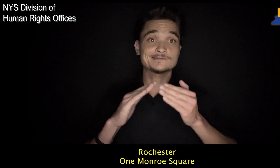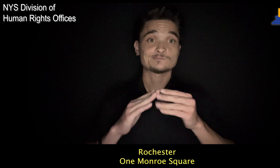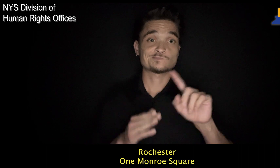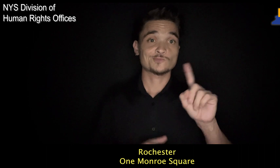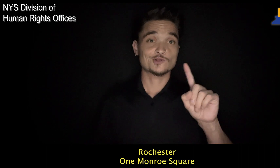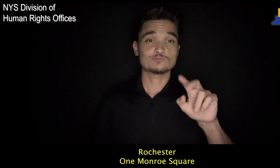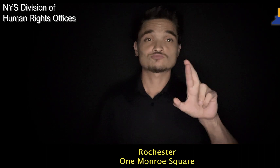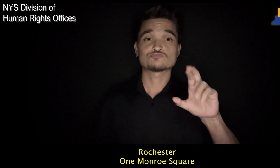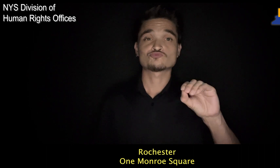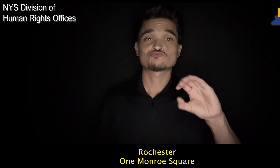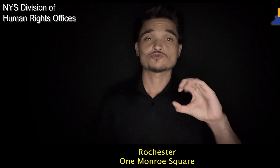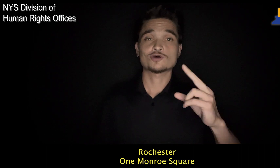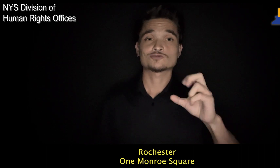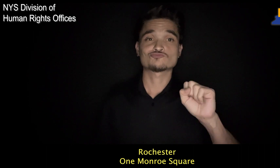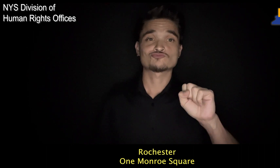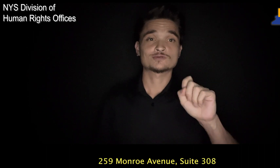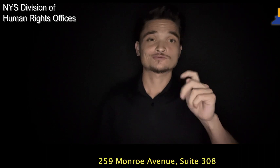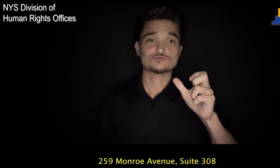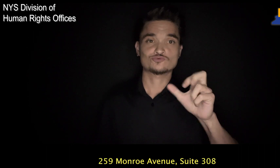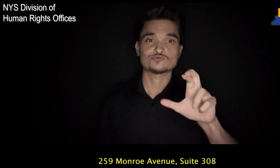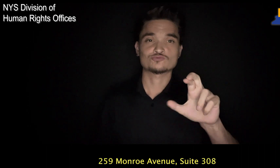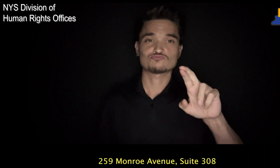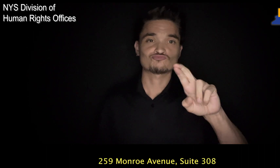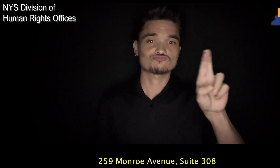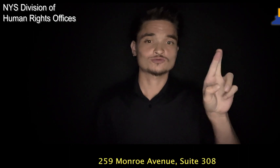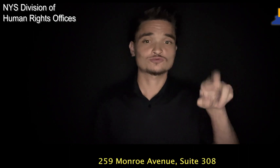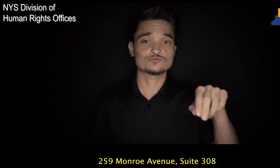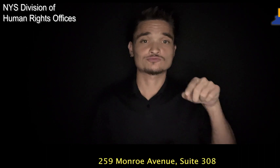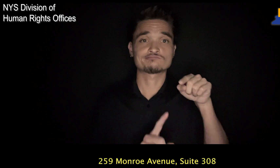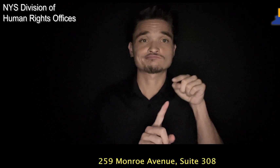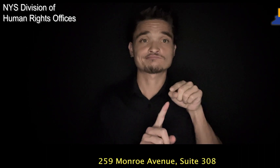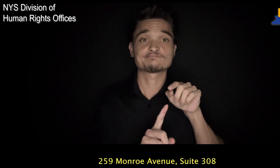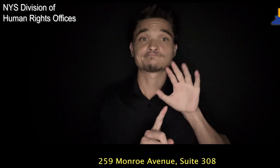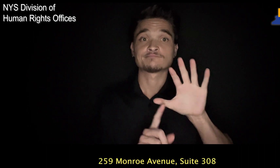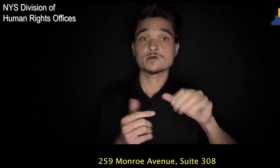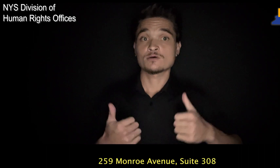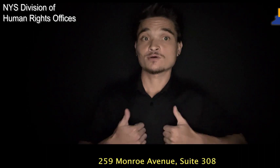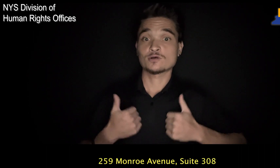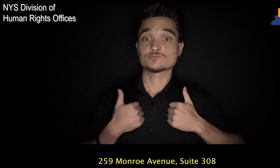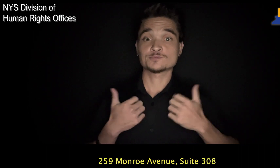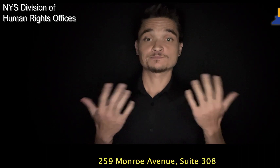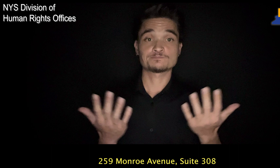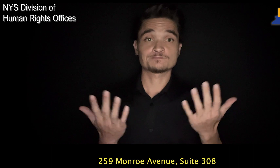Rochester One Monroe Square 259 Monroe Avenue, Suite 308